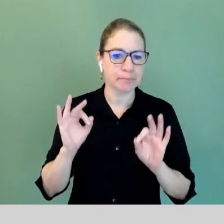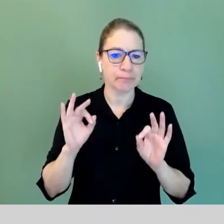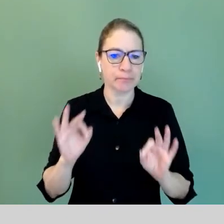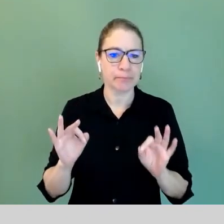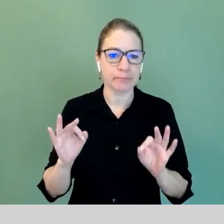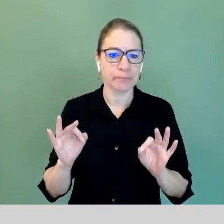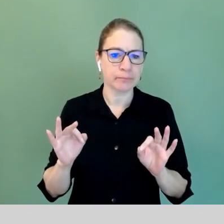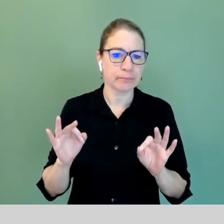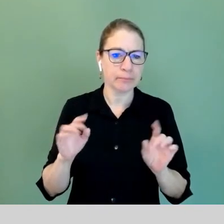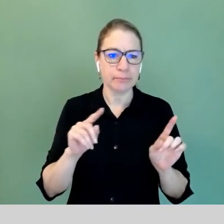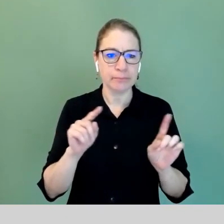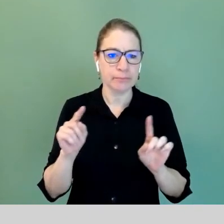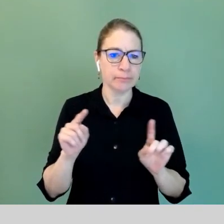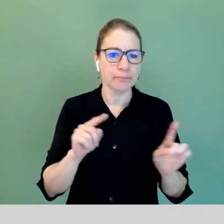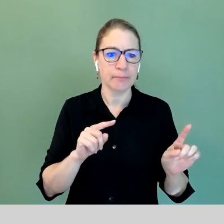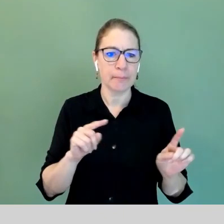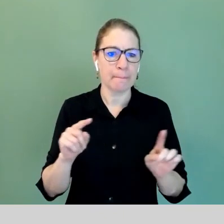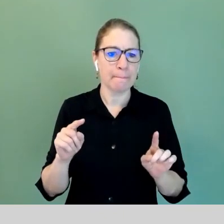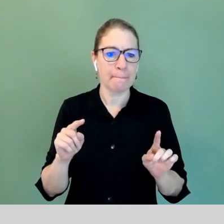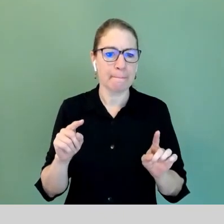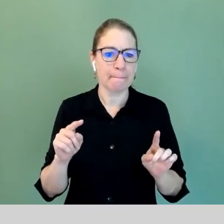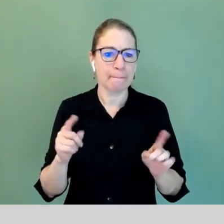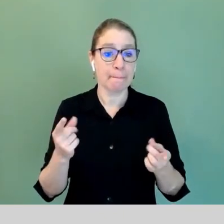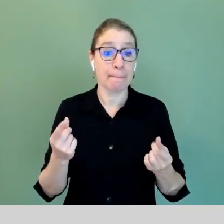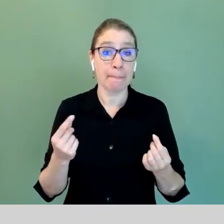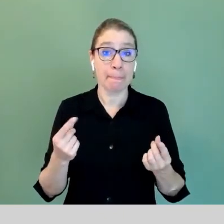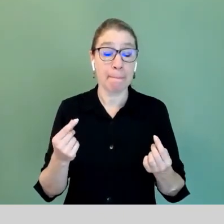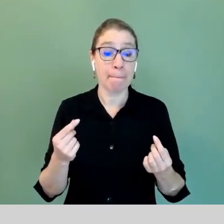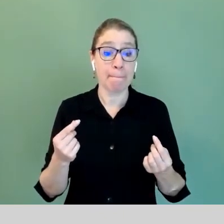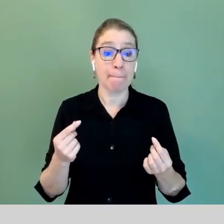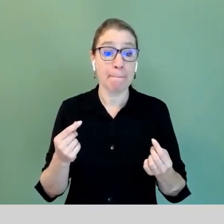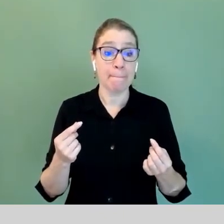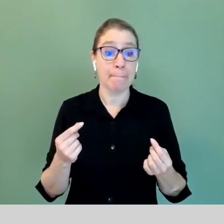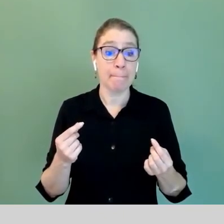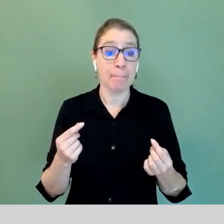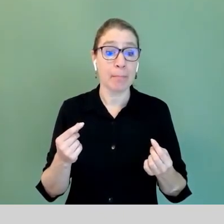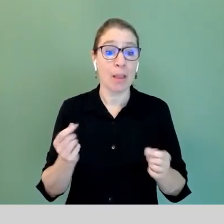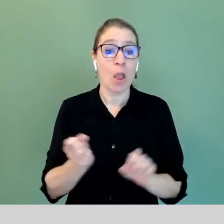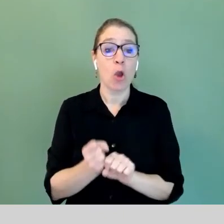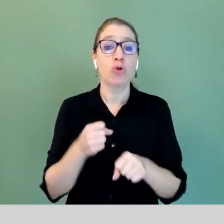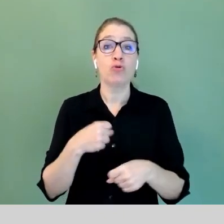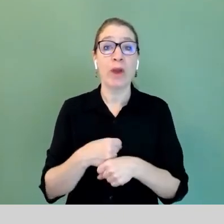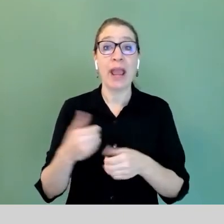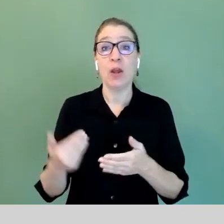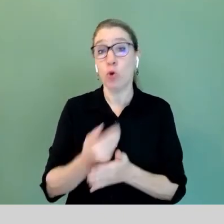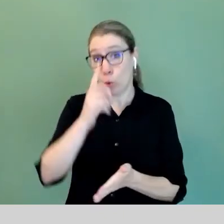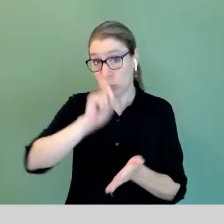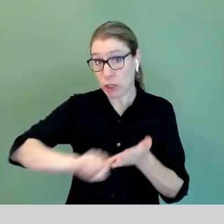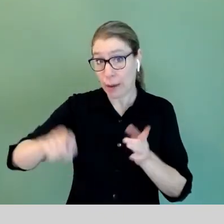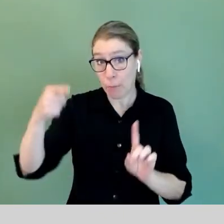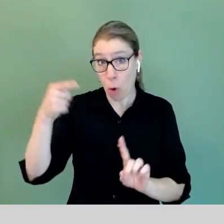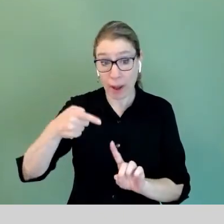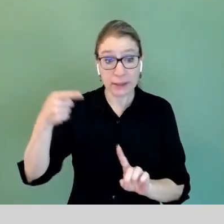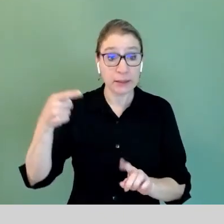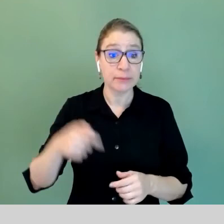So all I'm doing here after this is I'm going to create a new checkpoint.